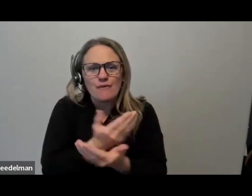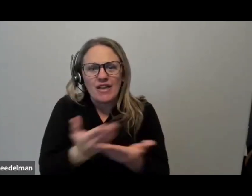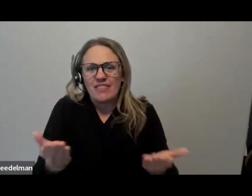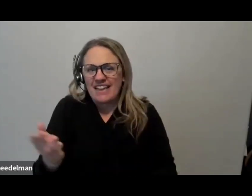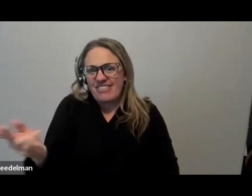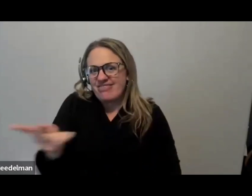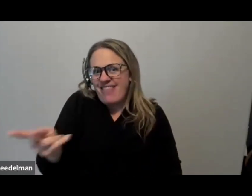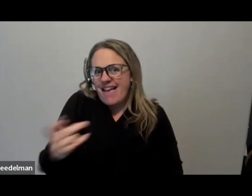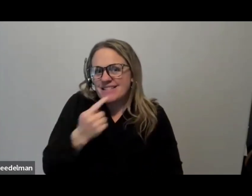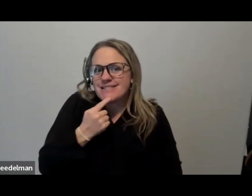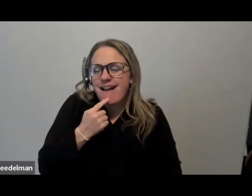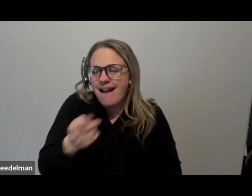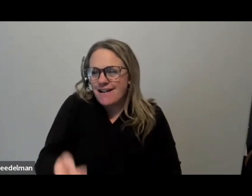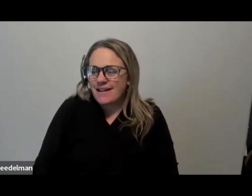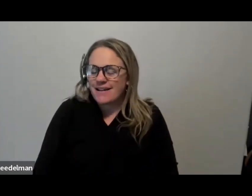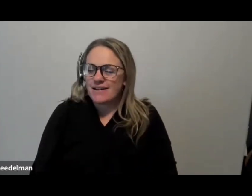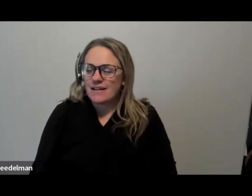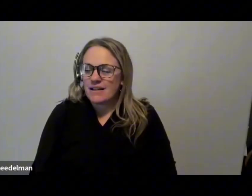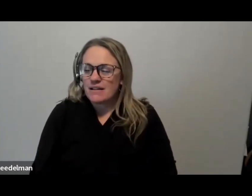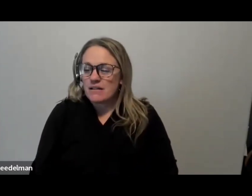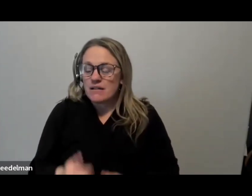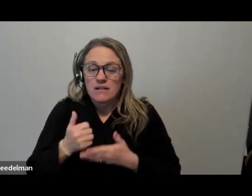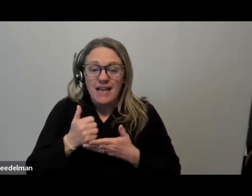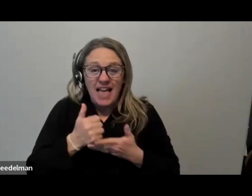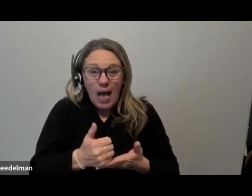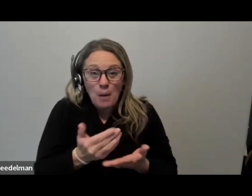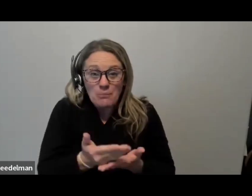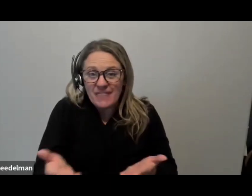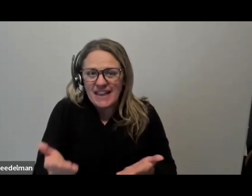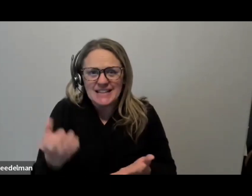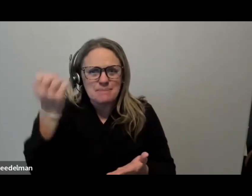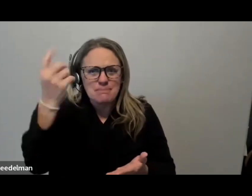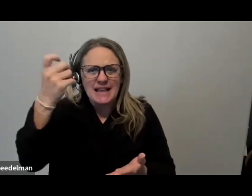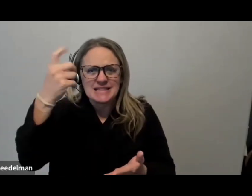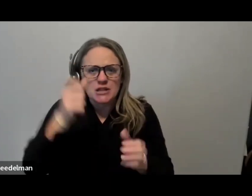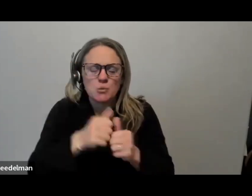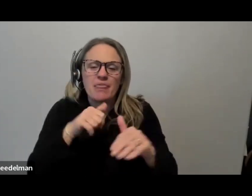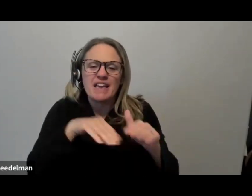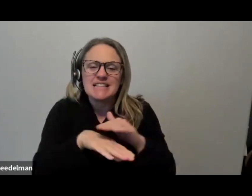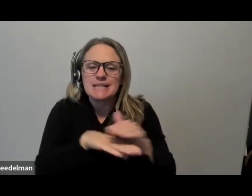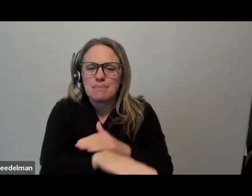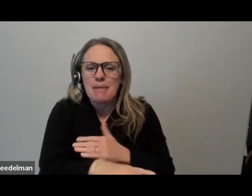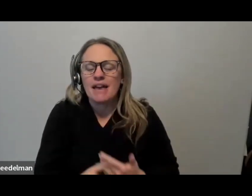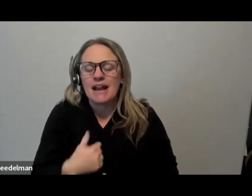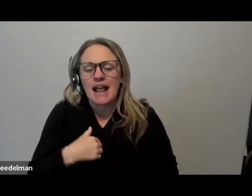When it comes to helping teams make sense of accessibility needs, I think of it as two main strategies.